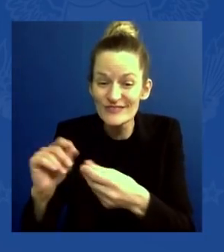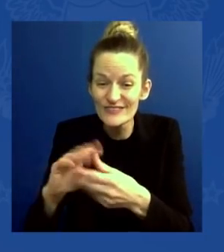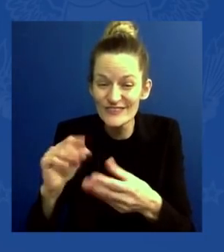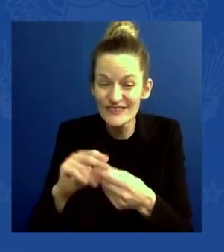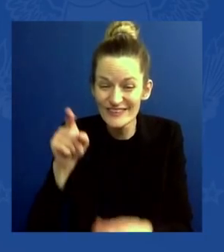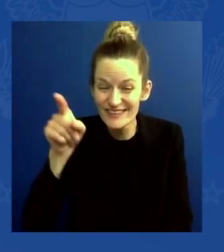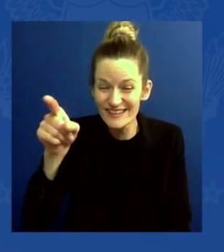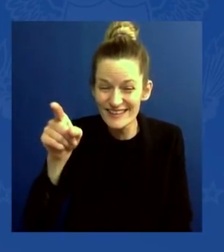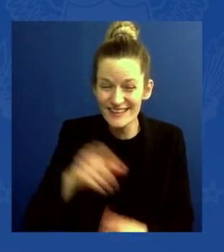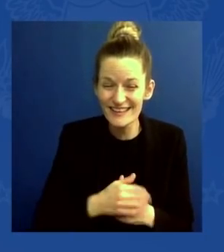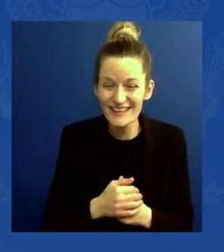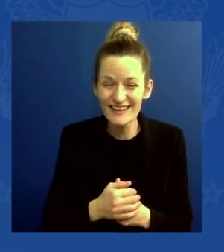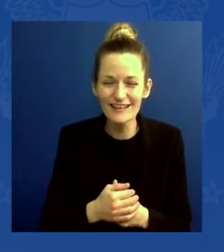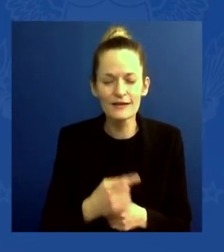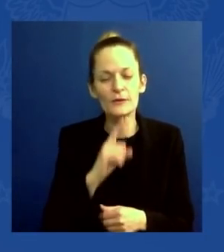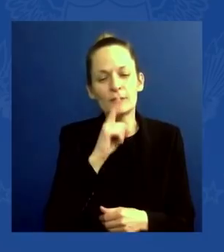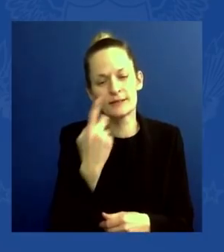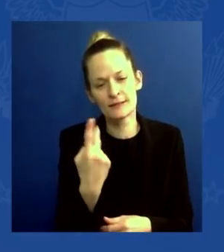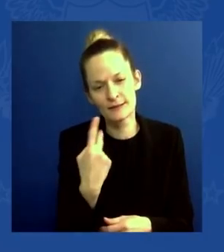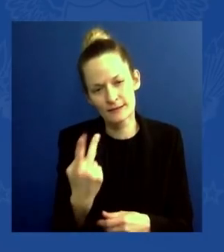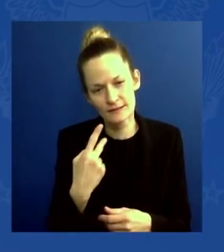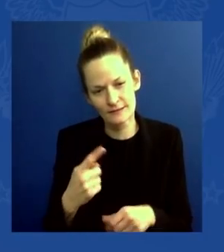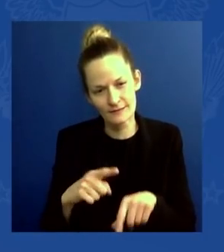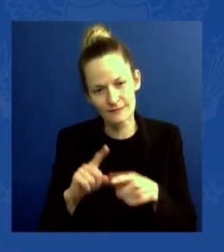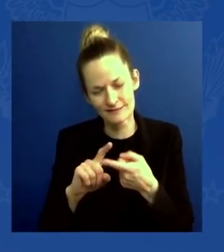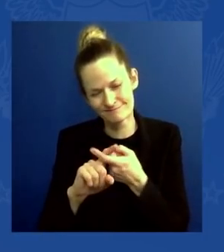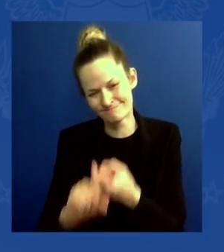And what I'm trying to do is do the things that I ran on to do.